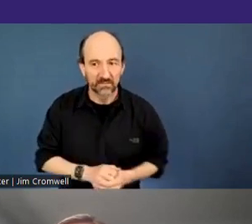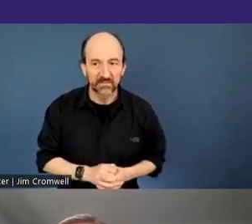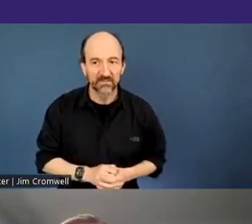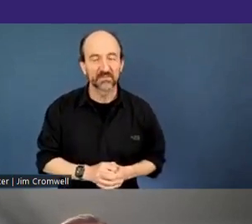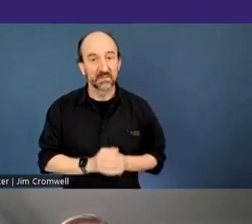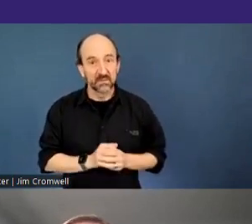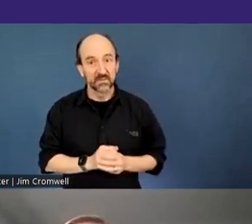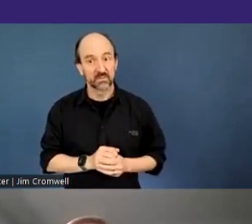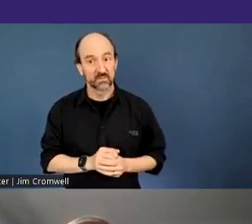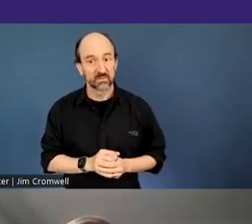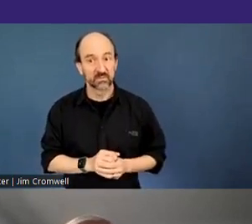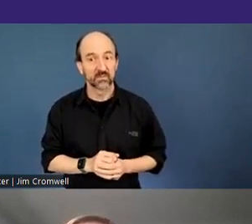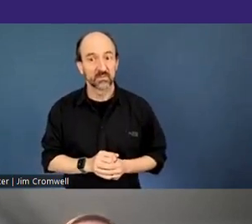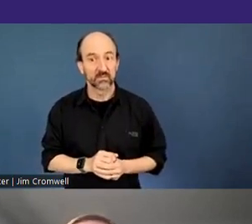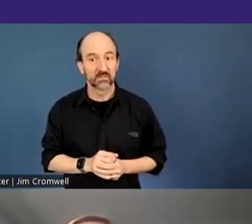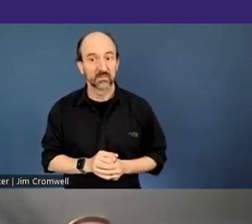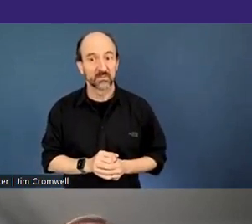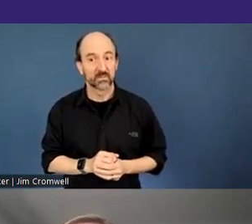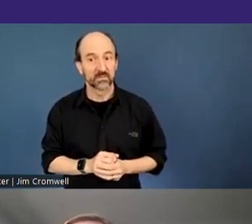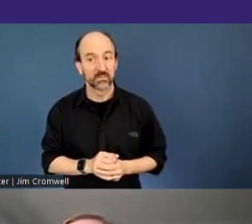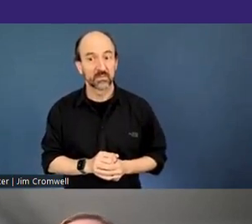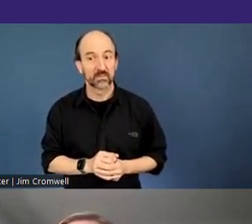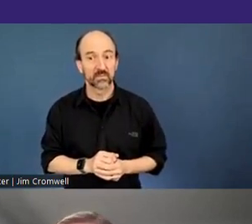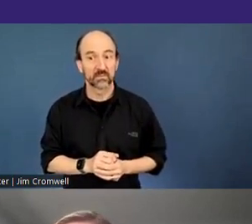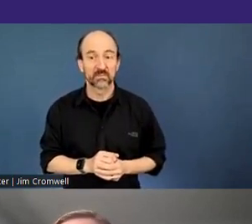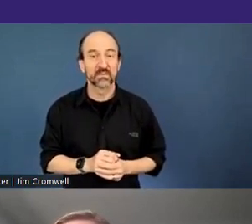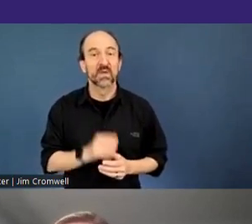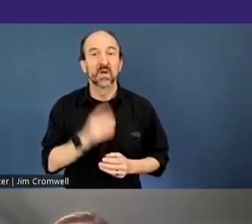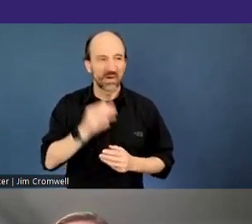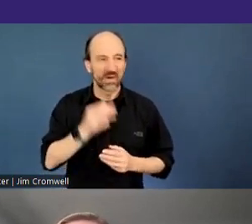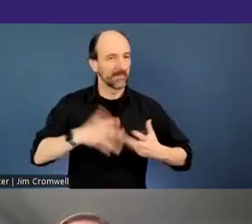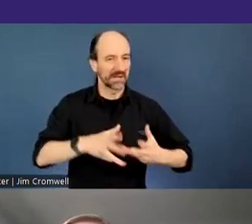with leaders they become more effective at addressing the